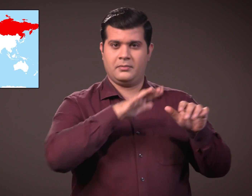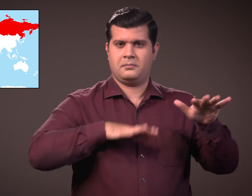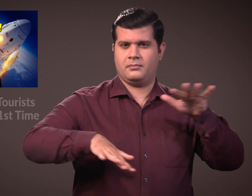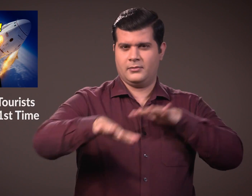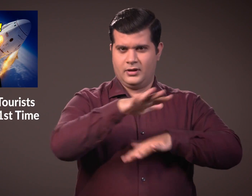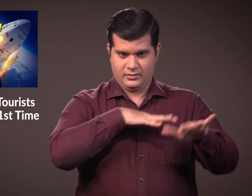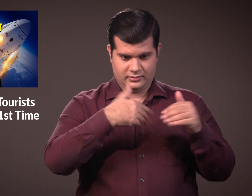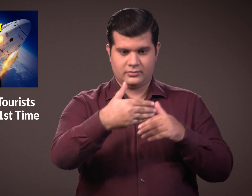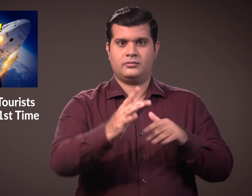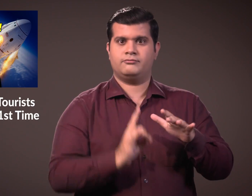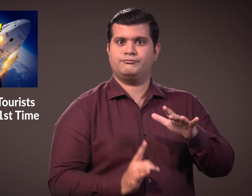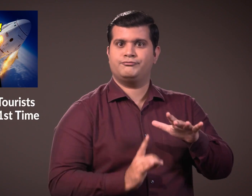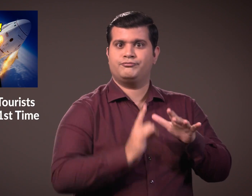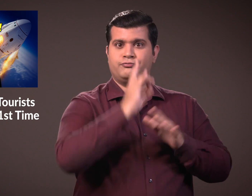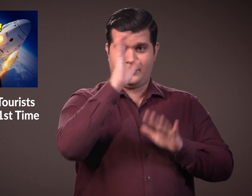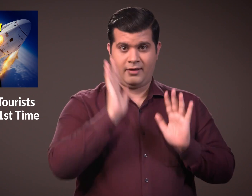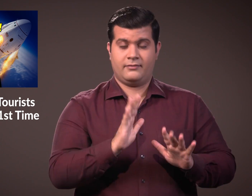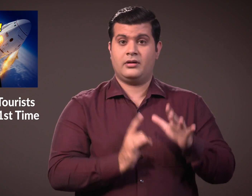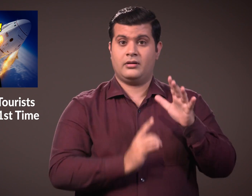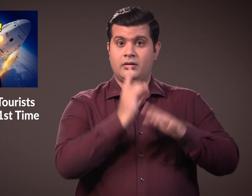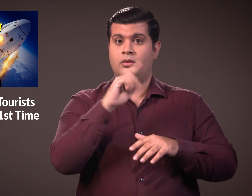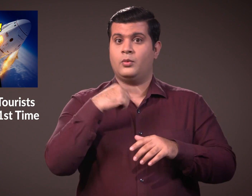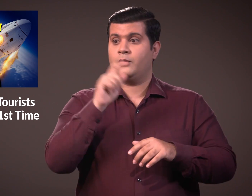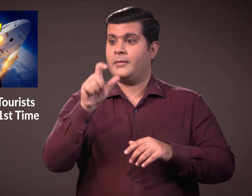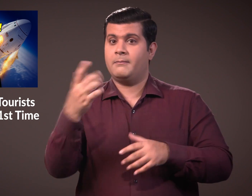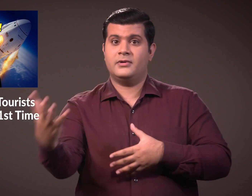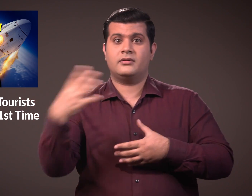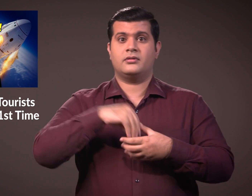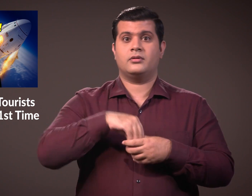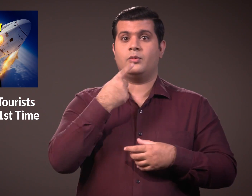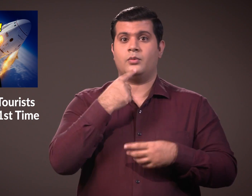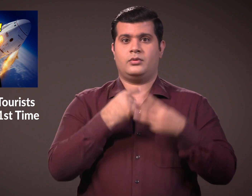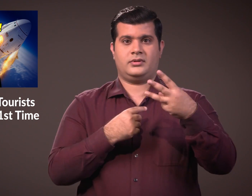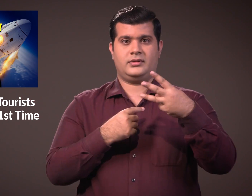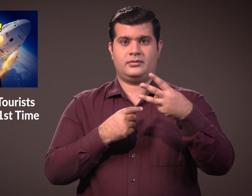Roscosmos will launch a rocket which will have a 3 people onboard.